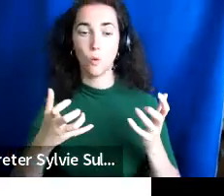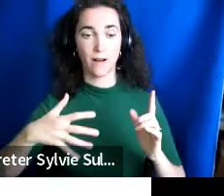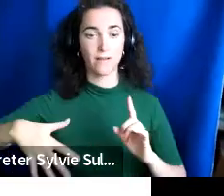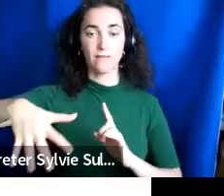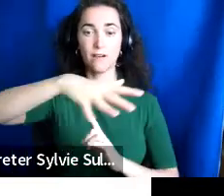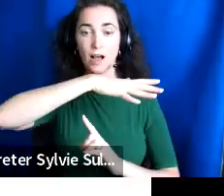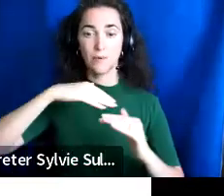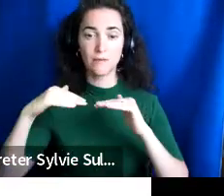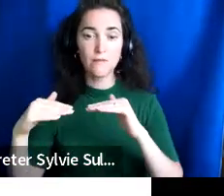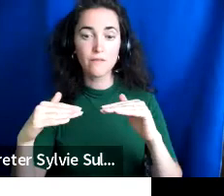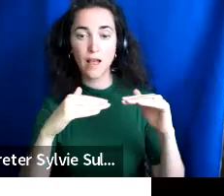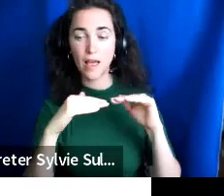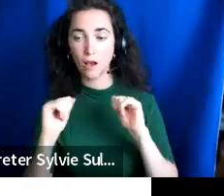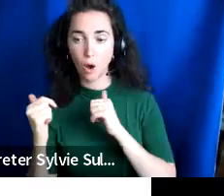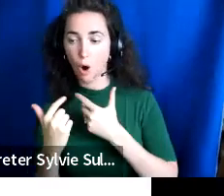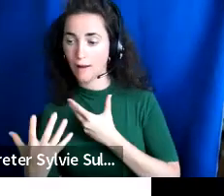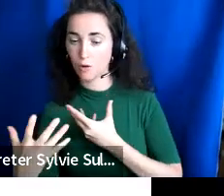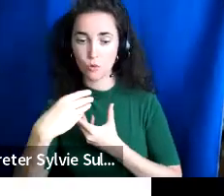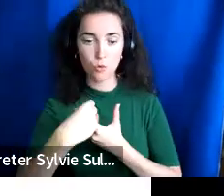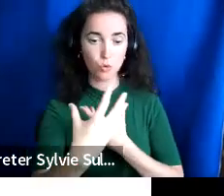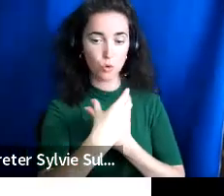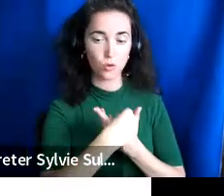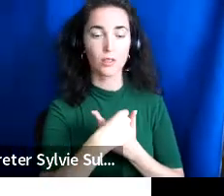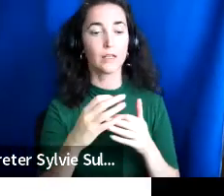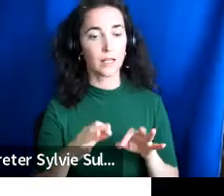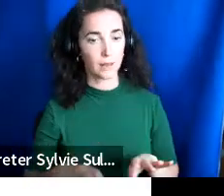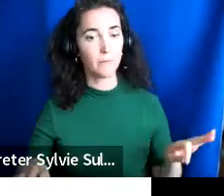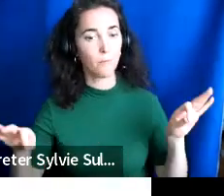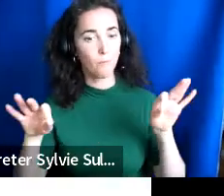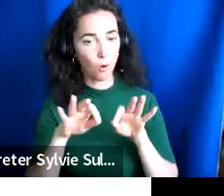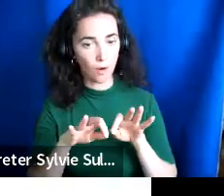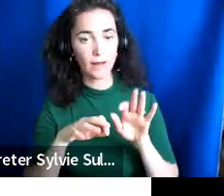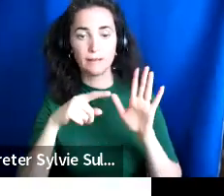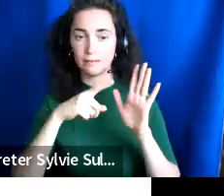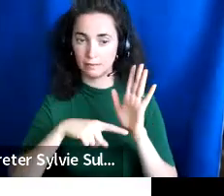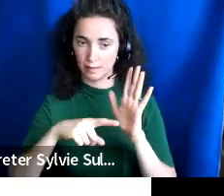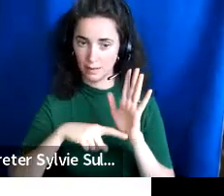It is important to actively examine the factors that would answer some of these questions.